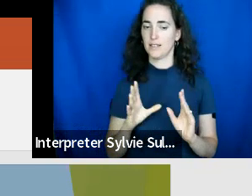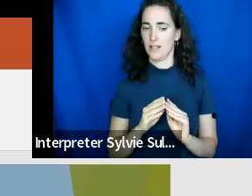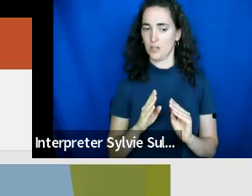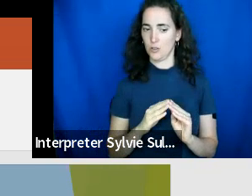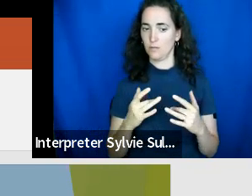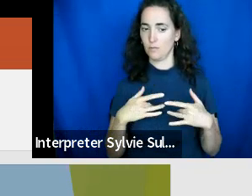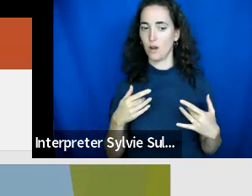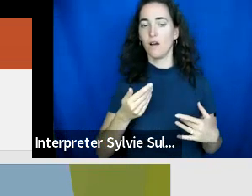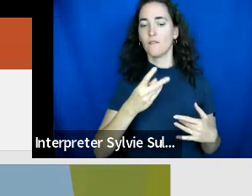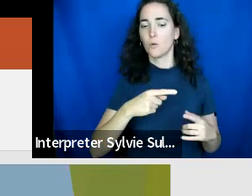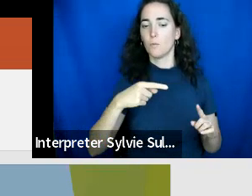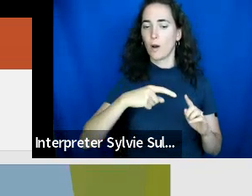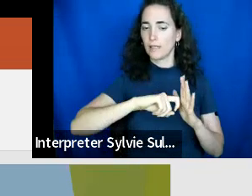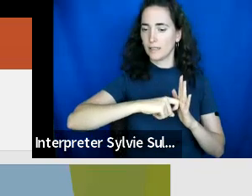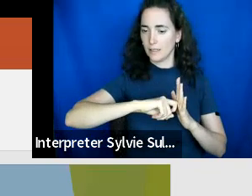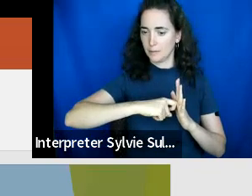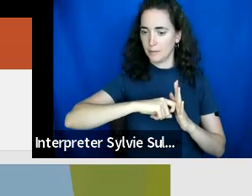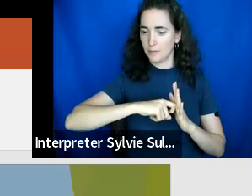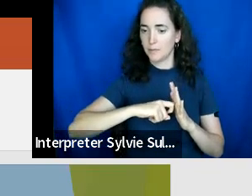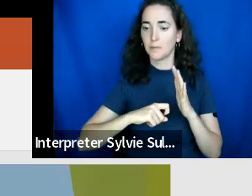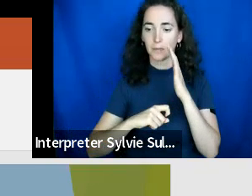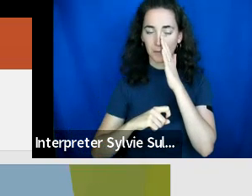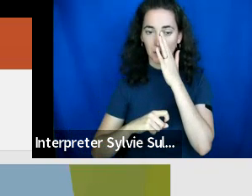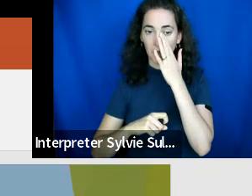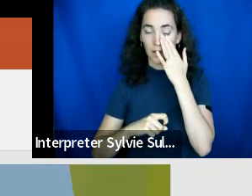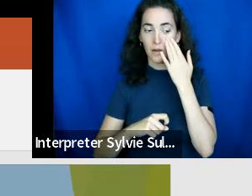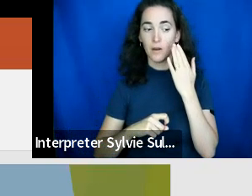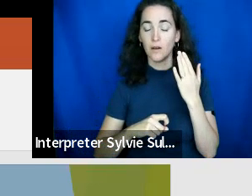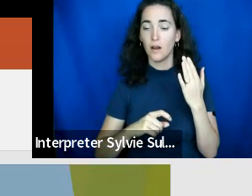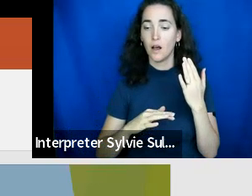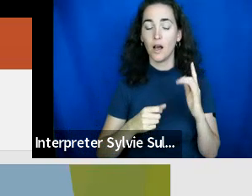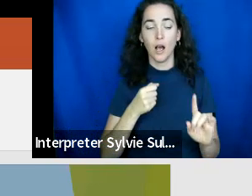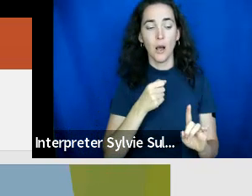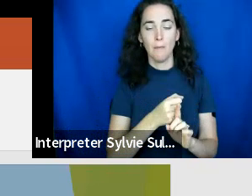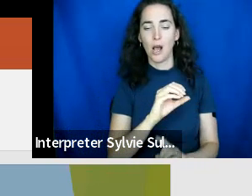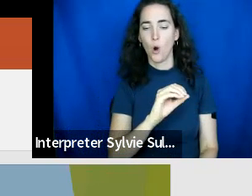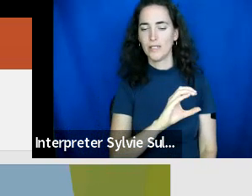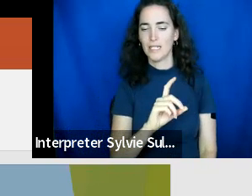There were a few key pieces of legislation that impacted OCD directly.